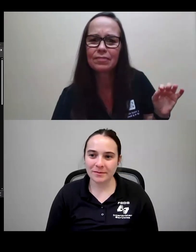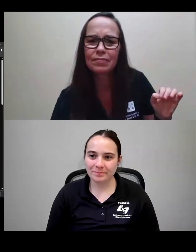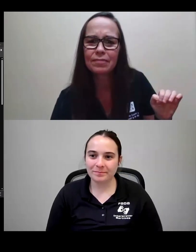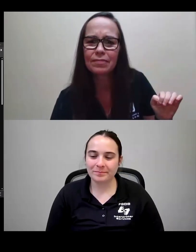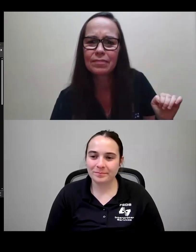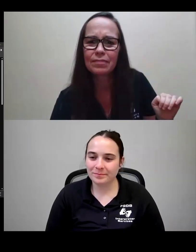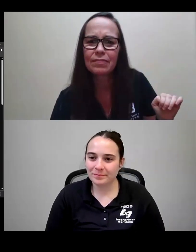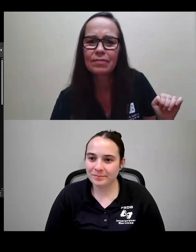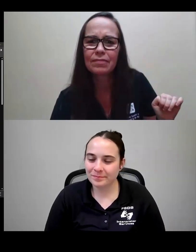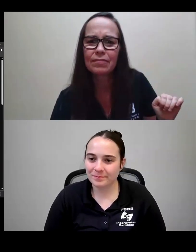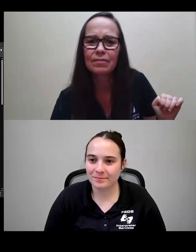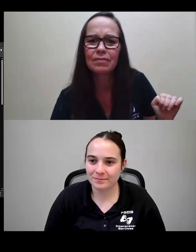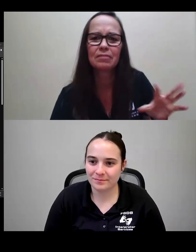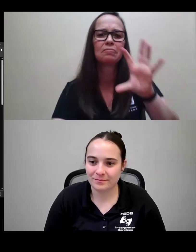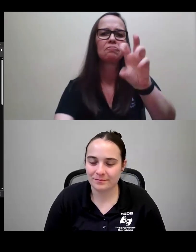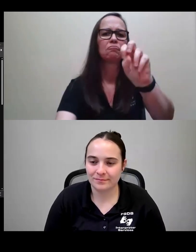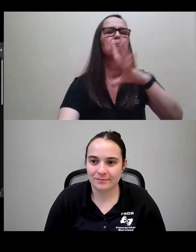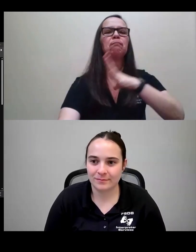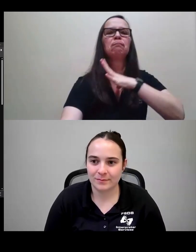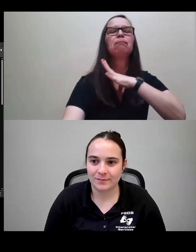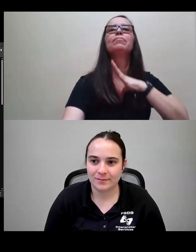Okay.